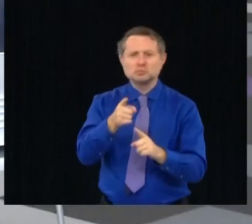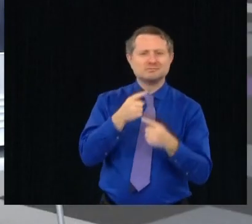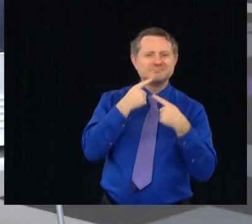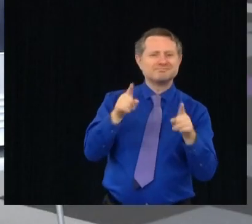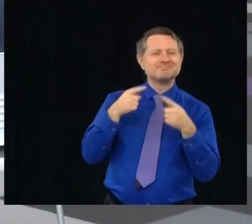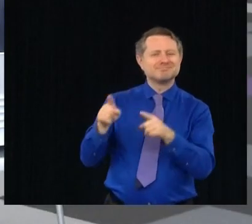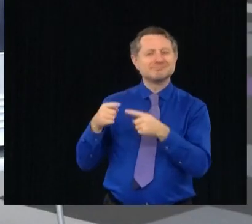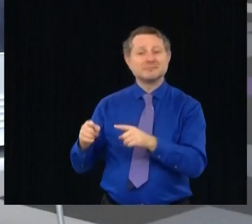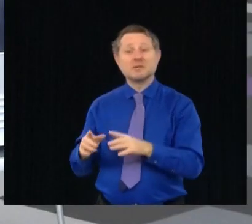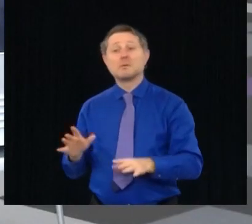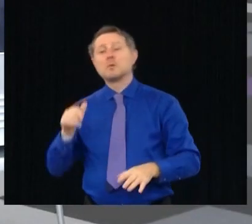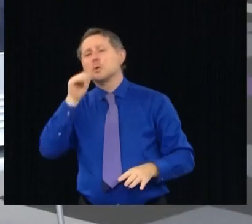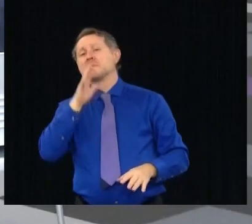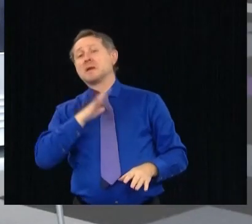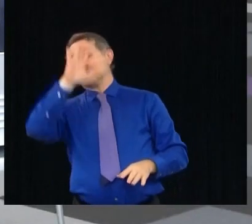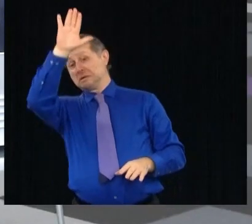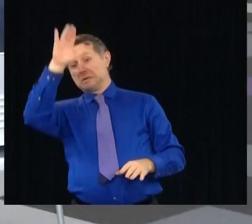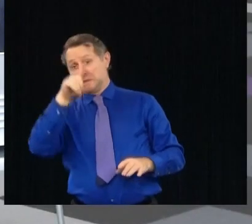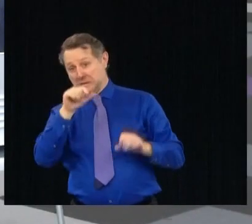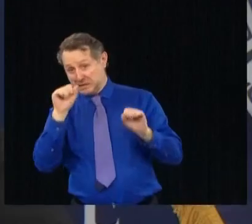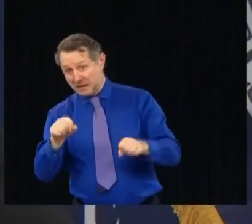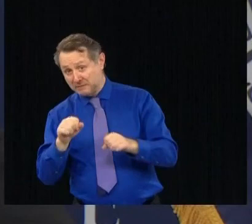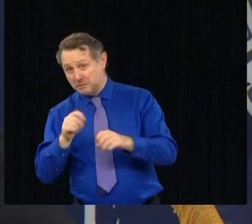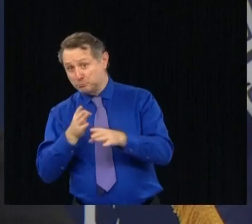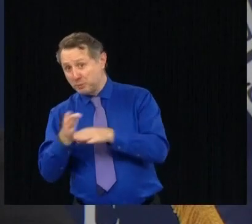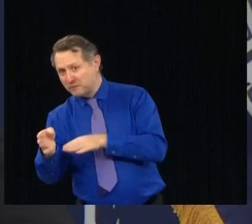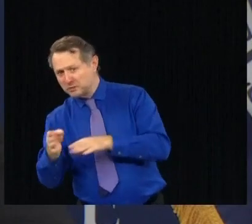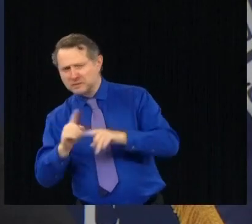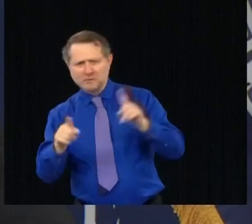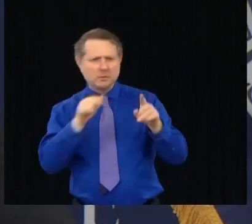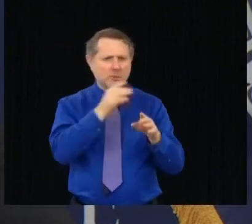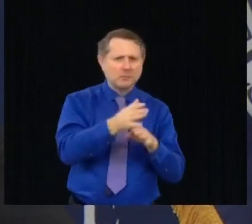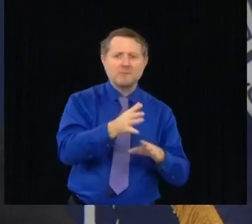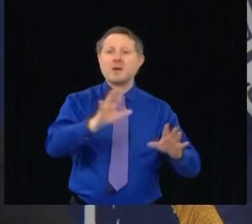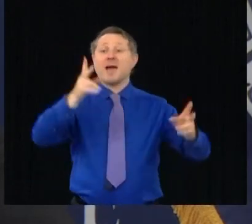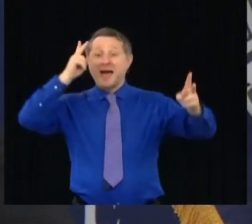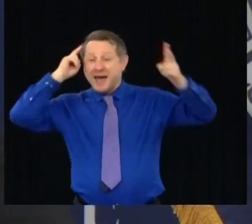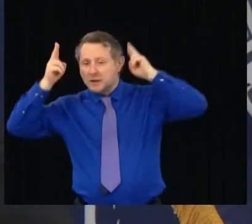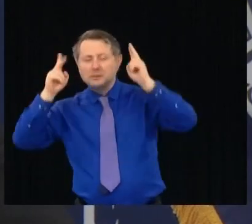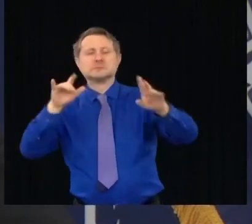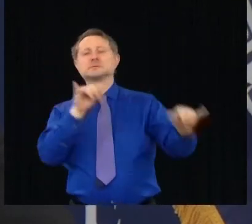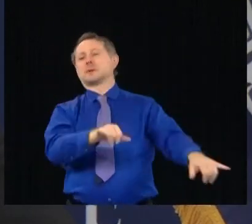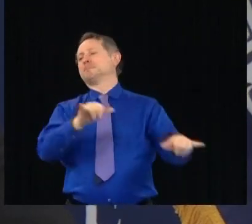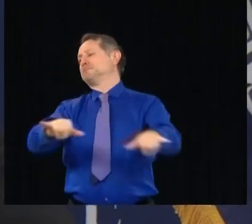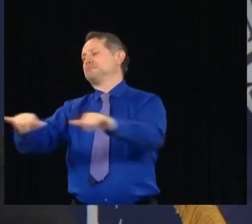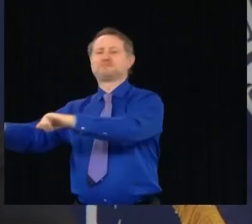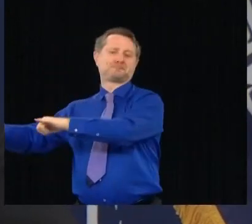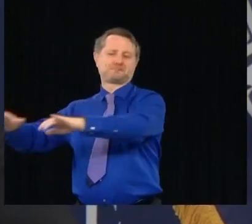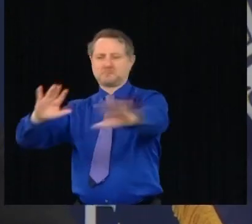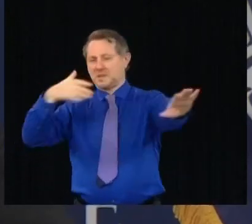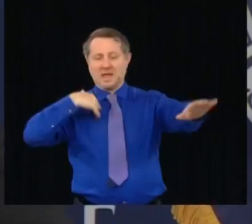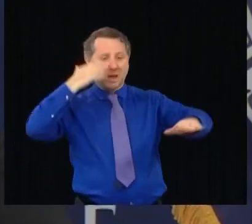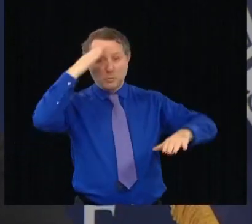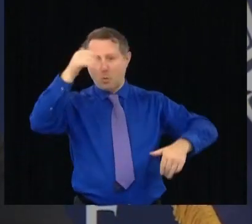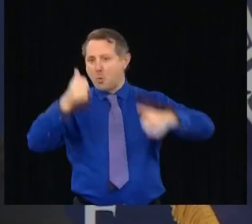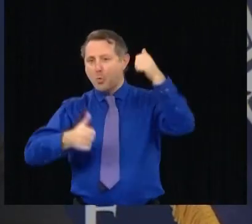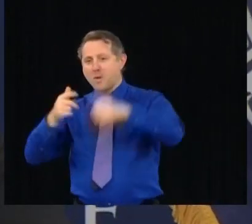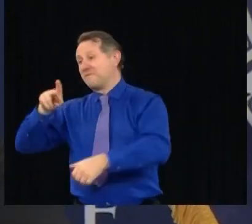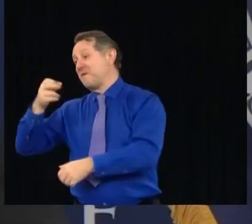MAKING IT WORK IN EACH REGION AND WE WILL BE WORKING TOGETHER WITH THEM. SO IT'S POSSIBLE THAT DIFFERENT PROFESSIONS COULD BE IN --